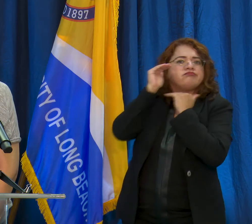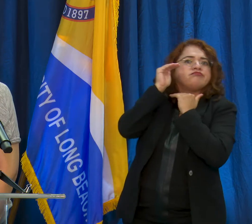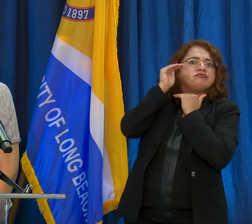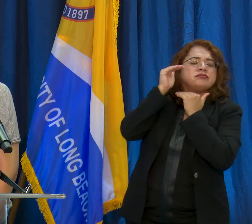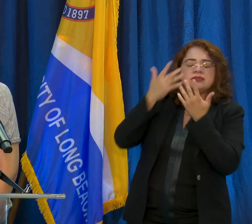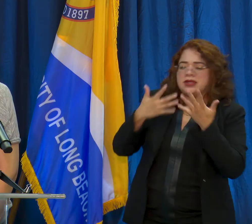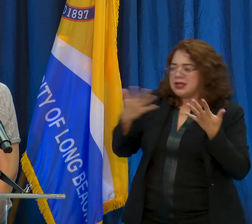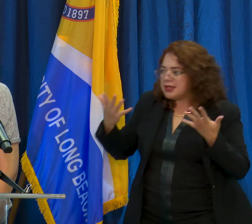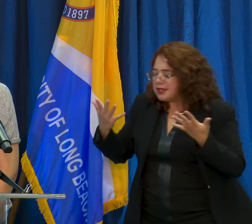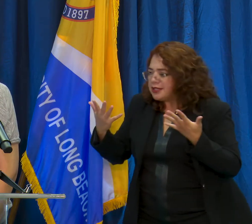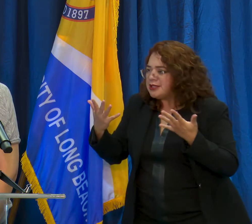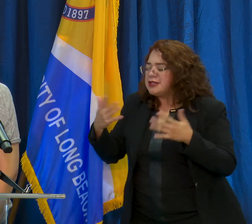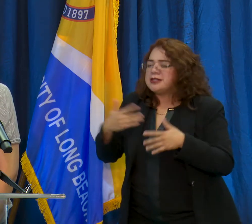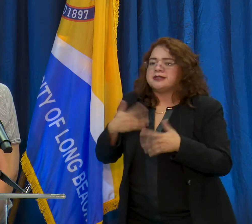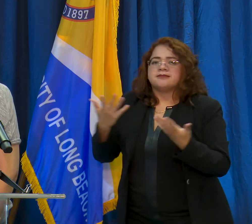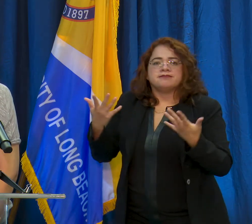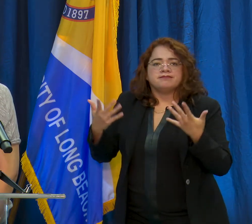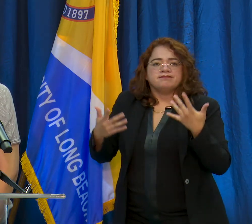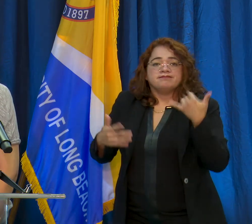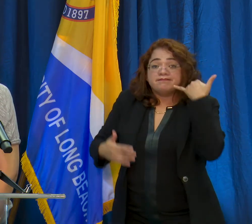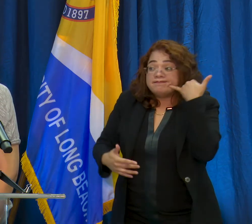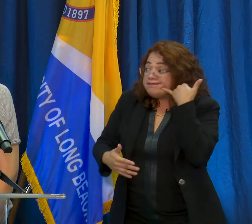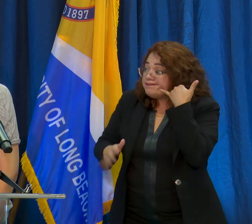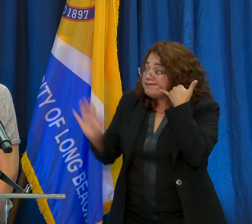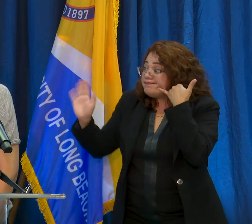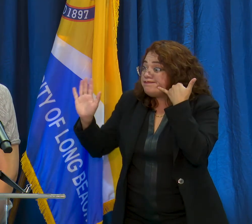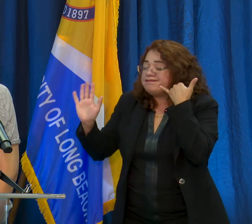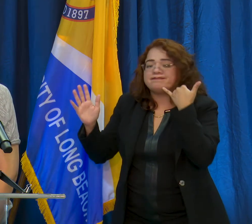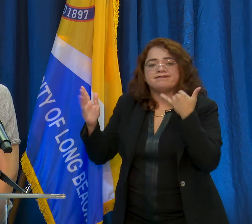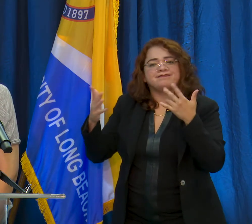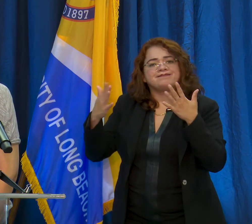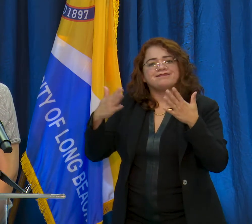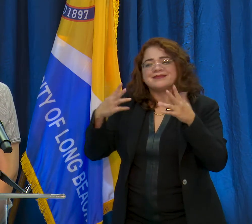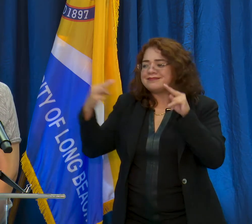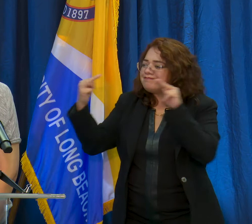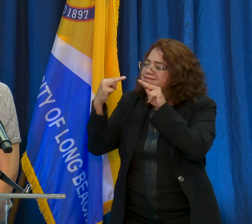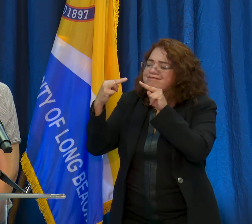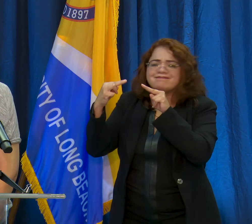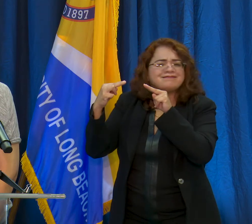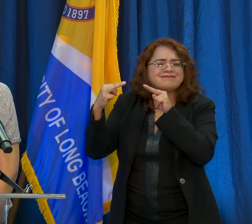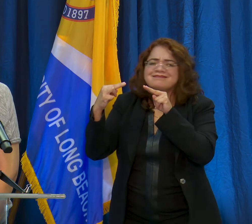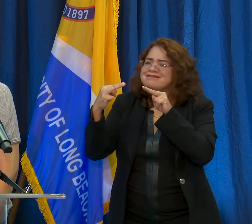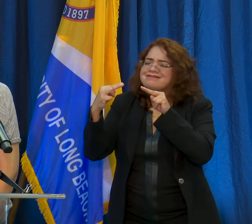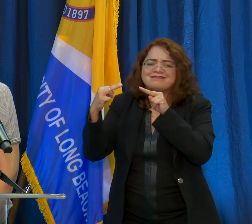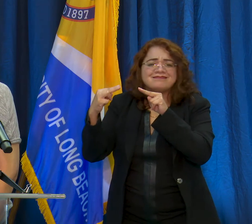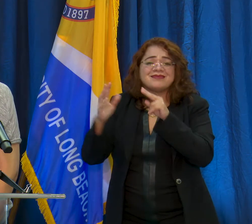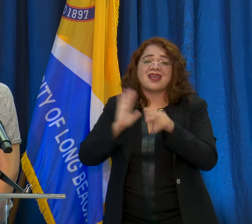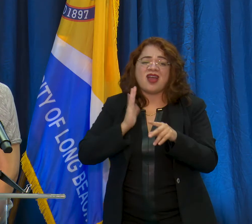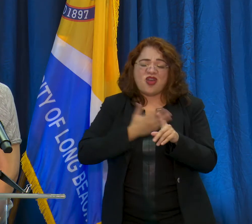It's really affected our staff, we've had people